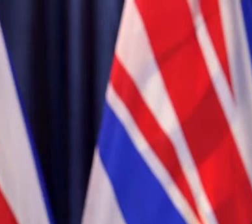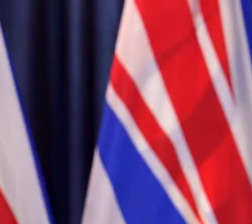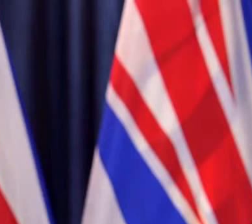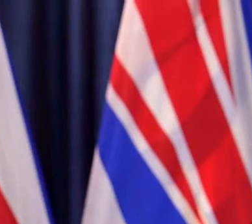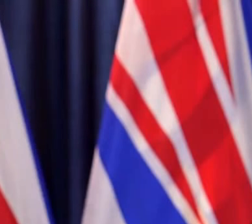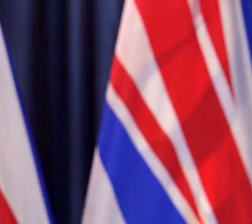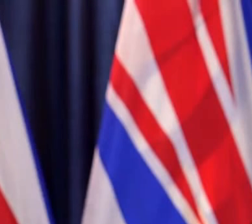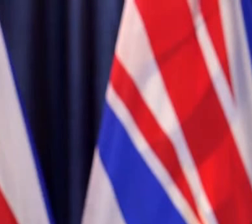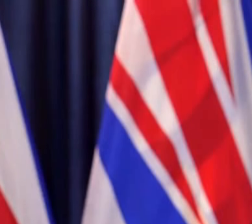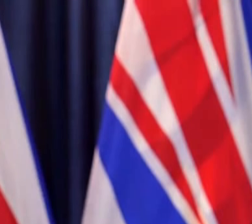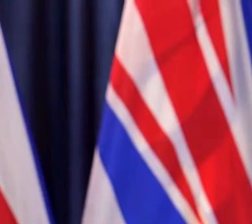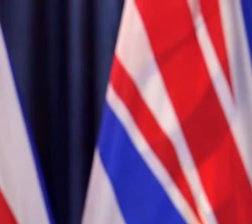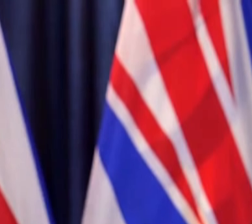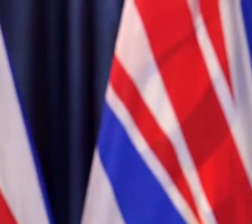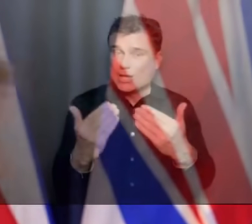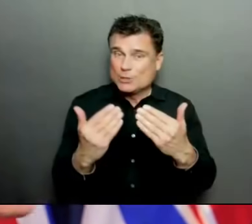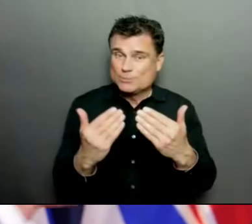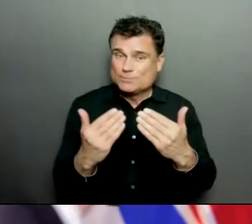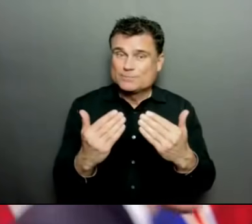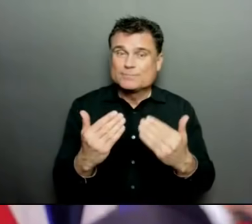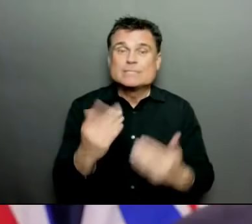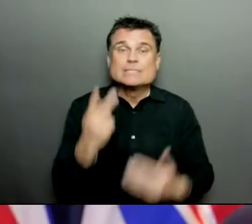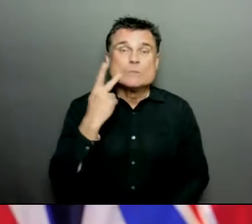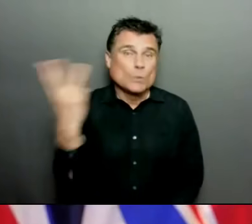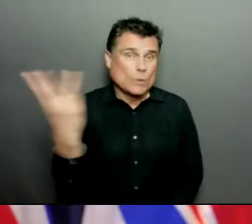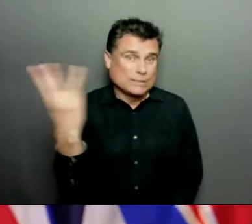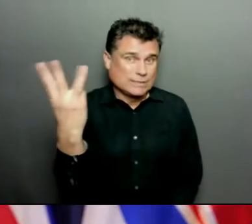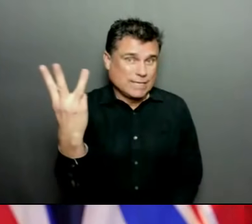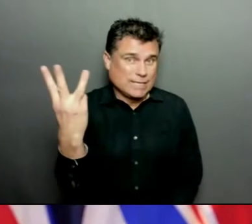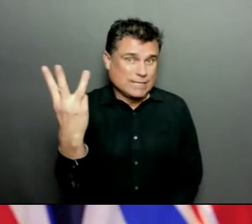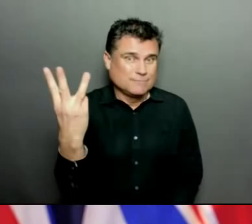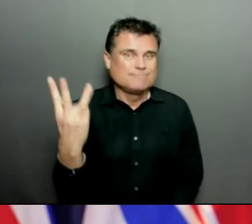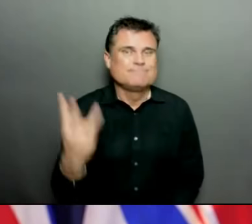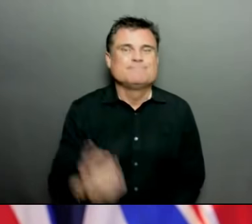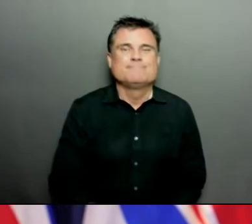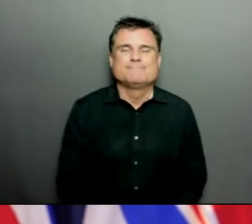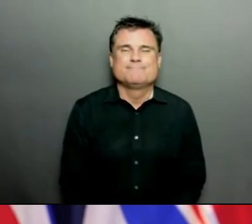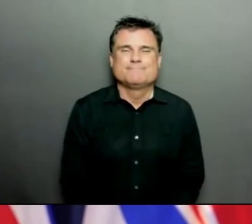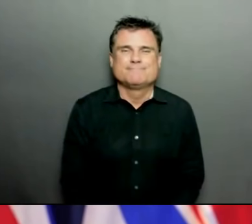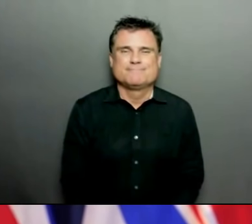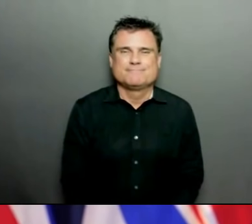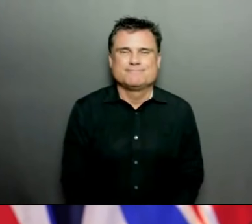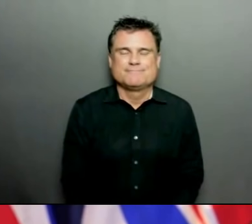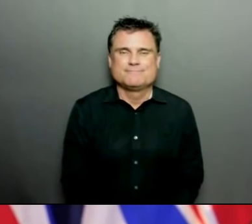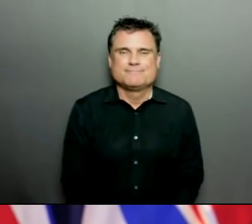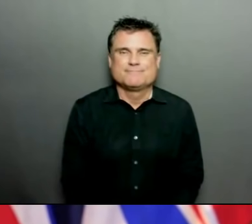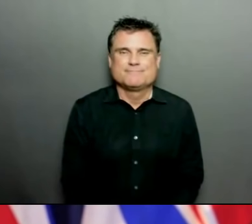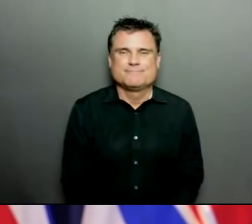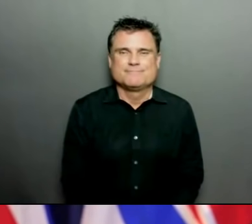thank you very much, we will see you on Wednesday. Thank you.